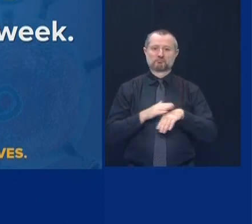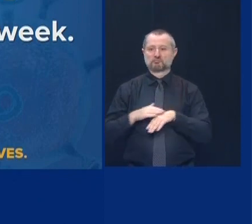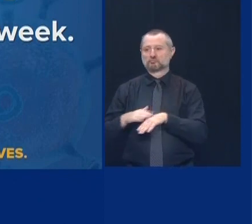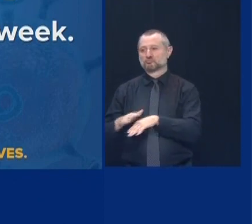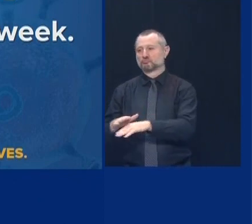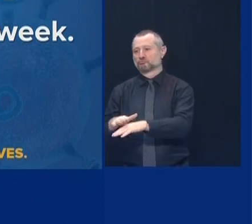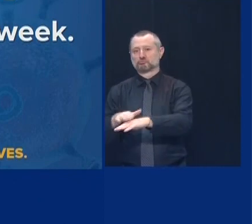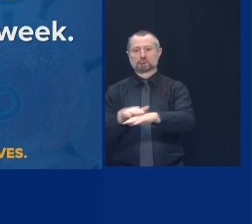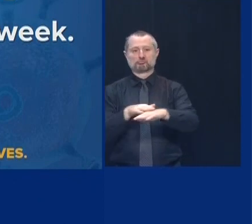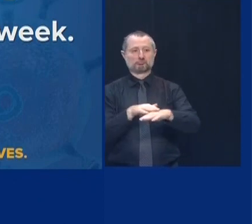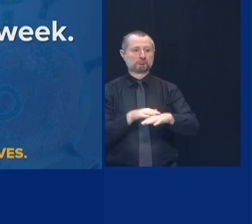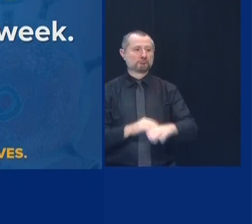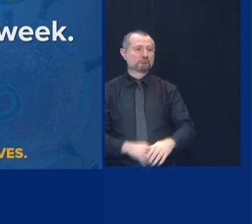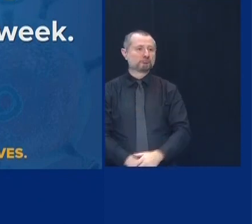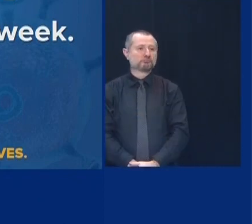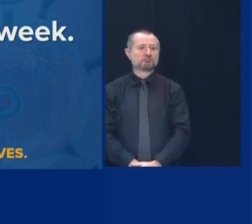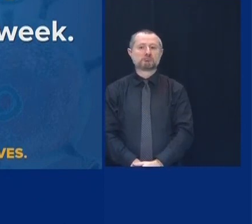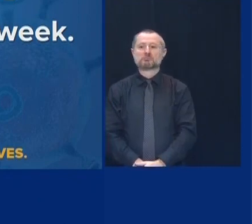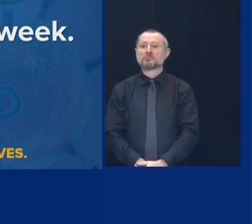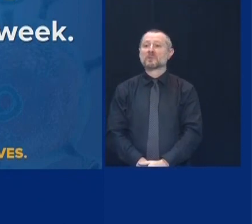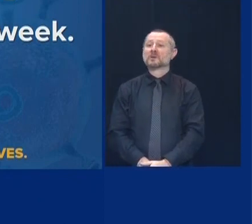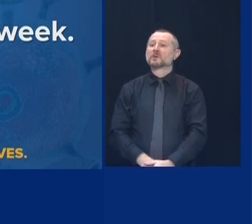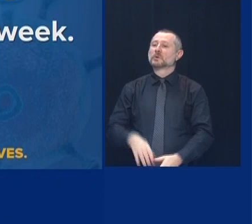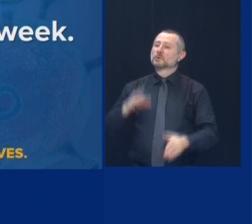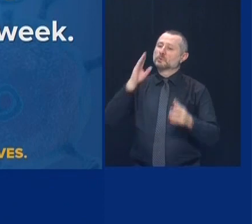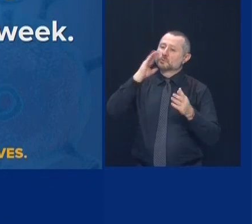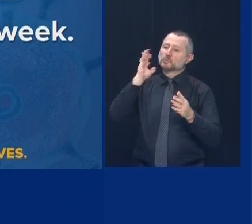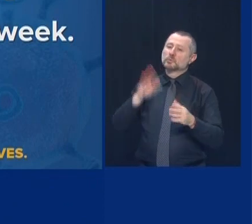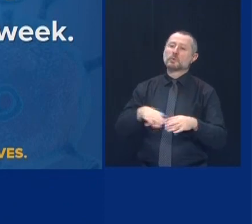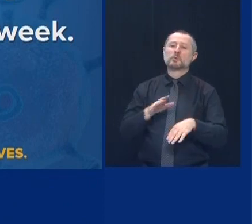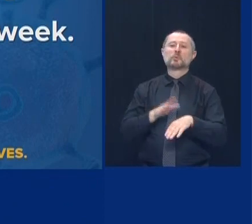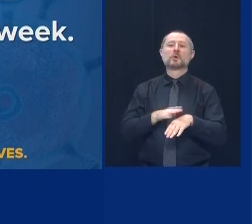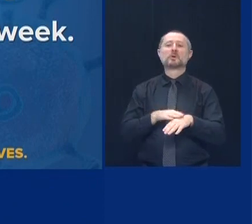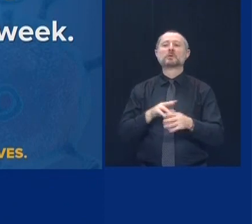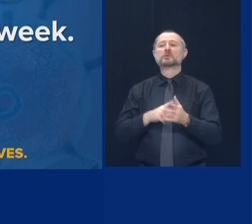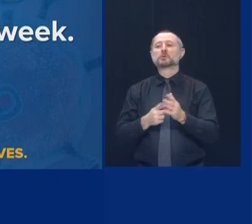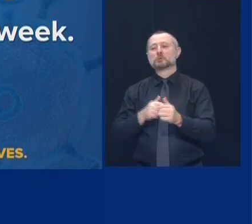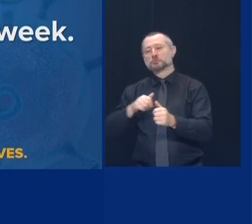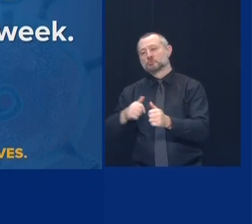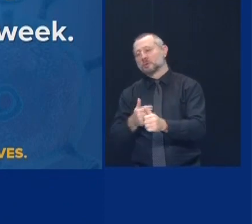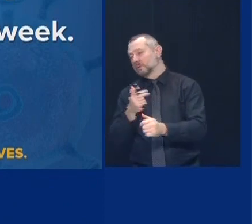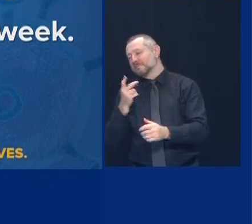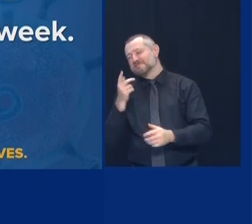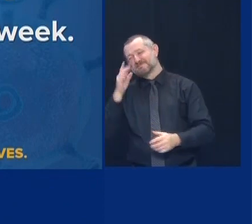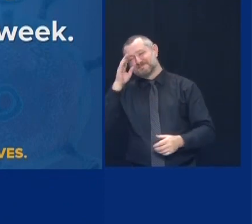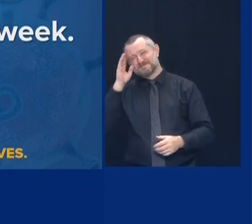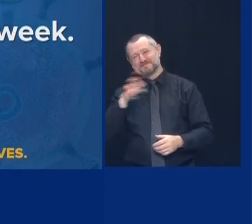HOSPITALIZATIONS, 500 ICUs, 234 WE HAVE SEVERAL COMMUNITIES THAT ARE IN THE WARNINGt( TRACK.